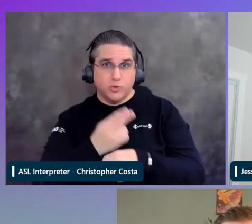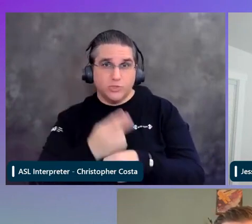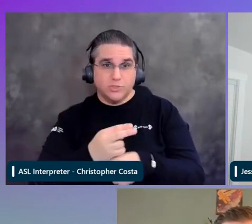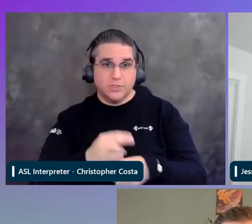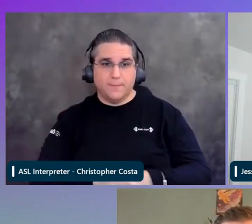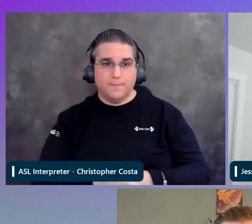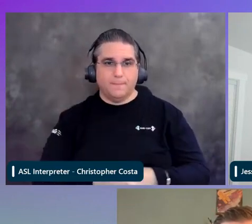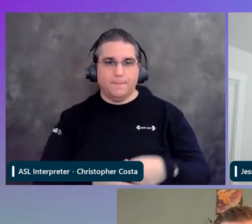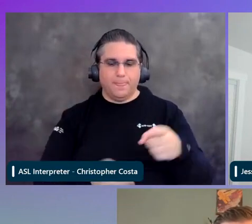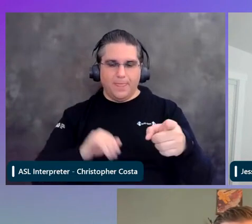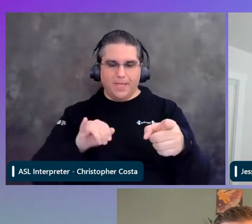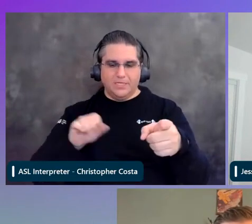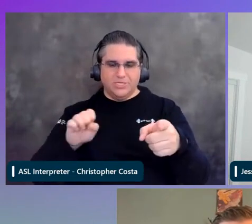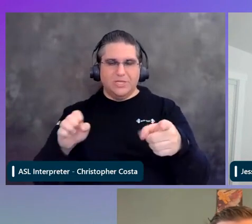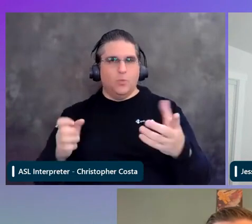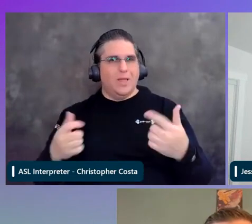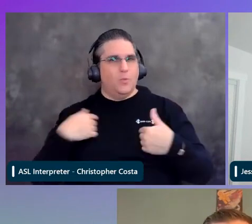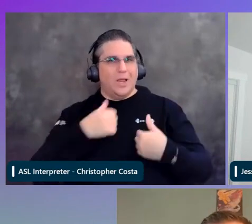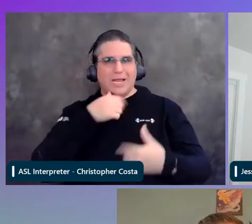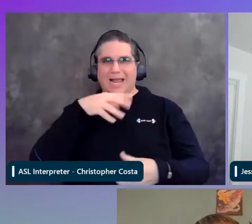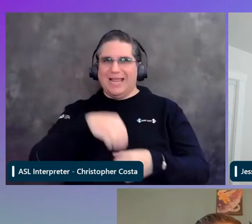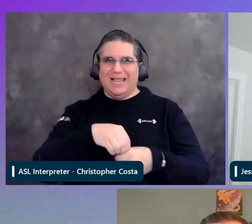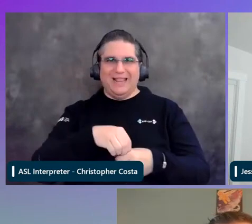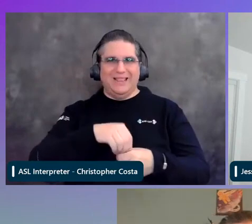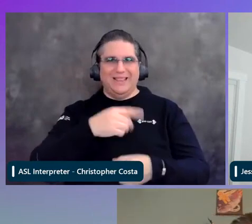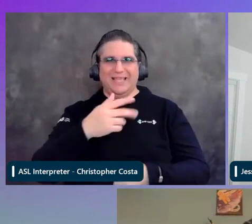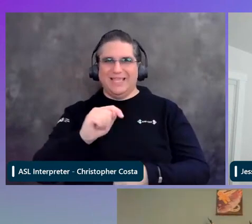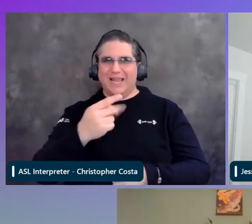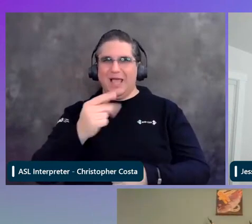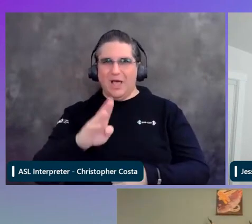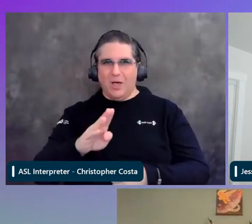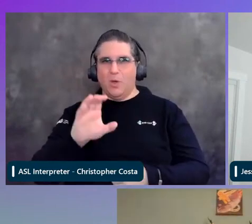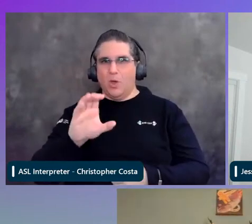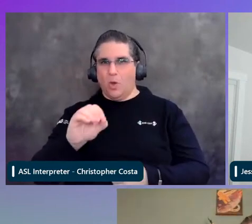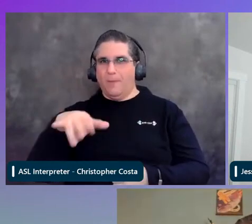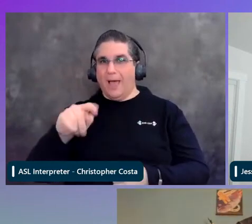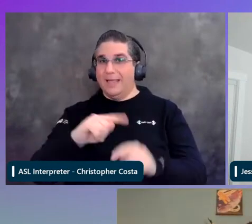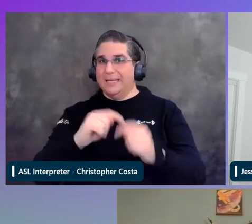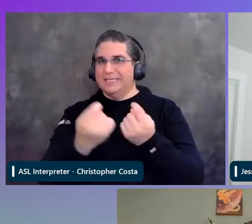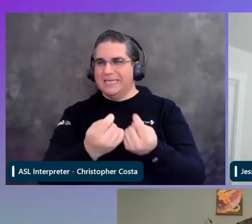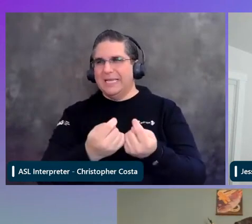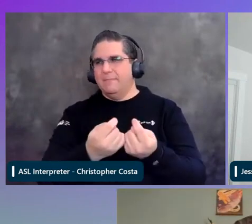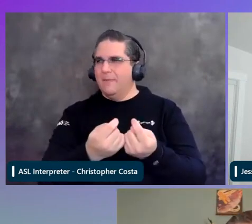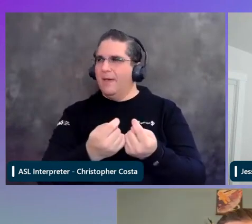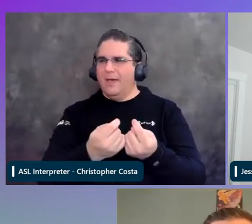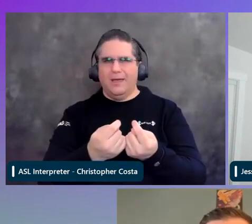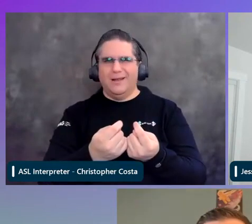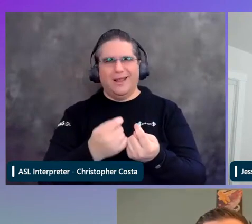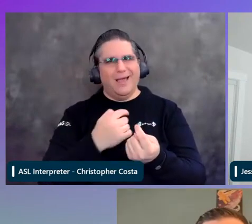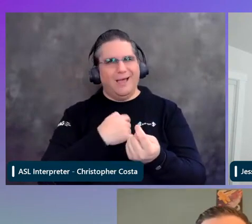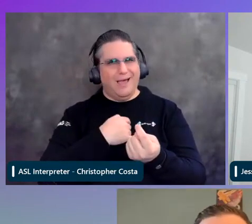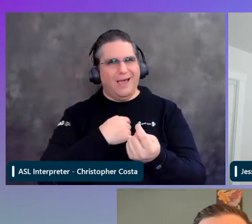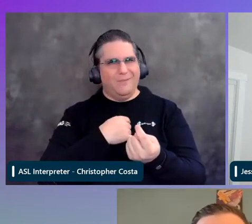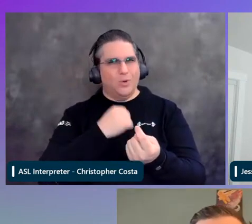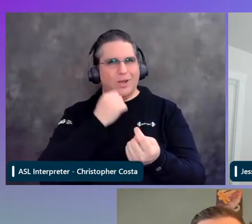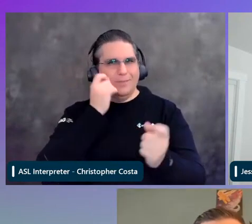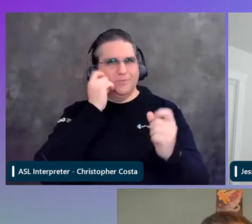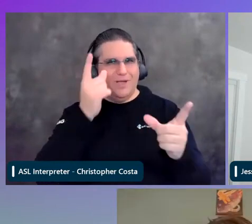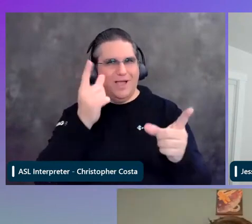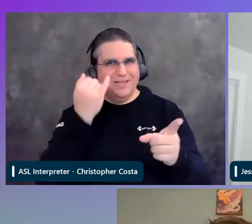directly on the GitHub copilot team, but I wouldn't be surprised if they had something